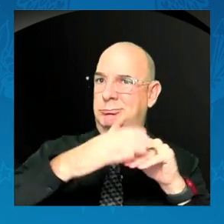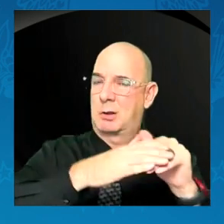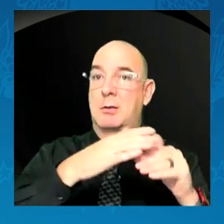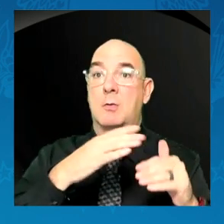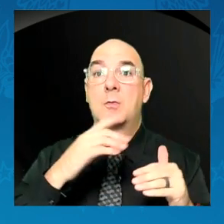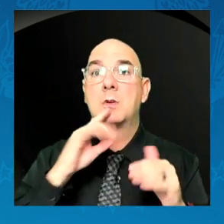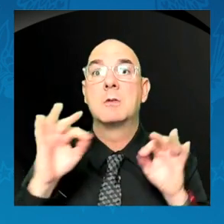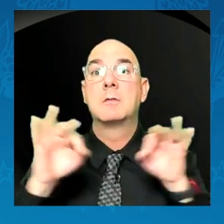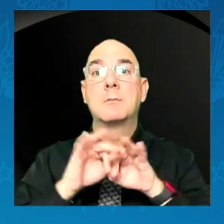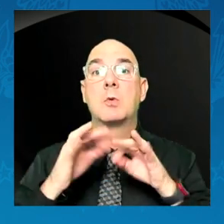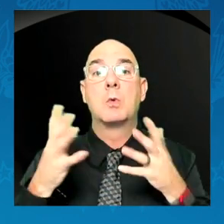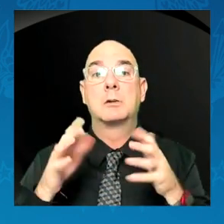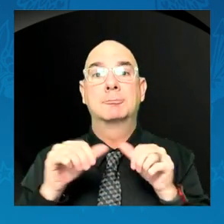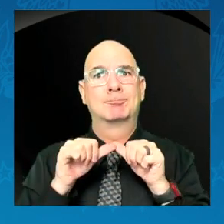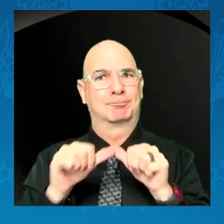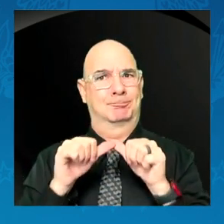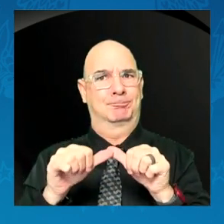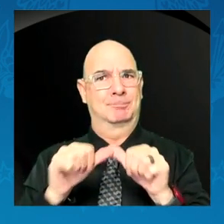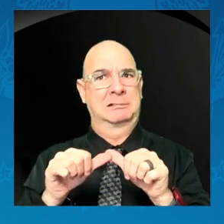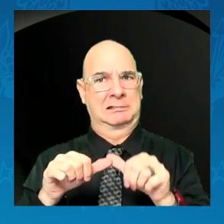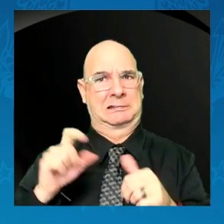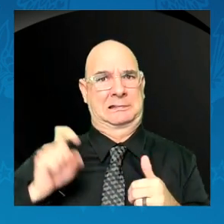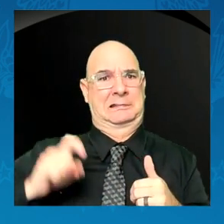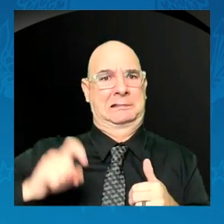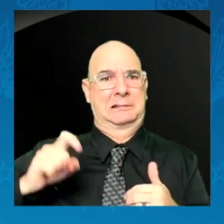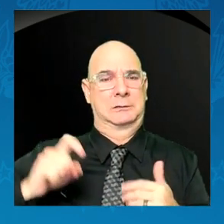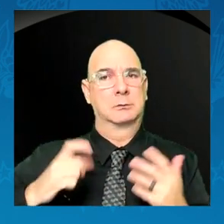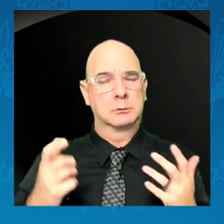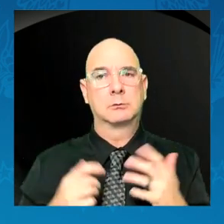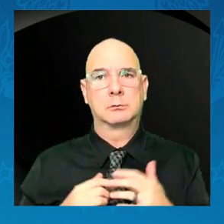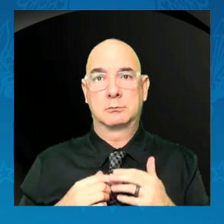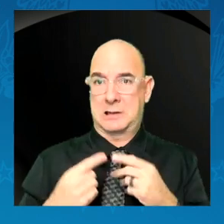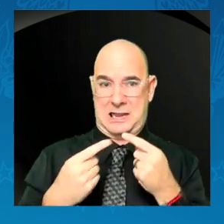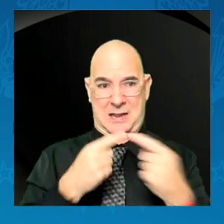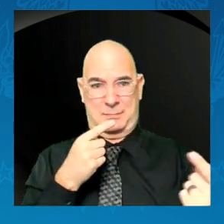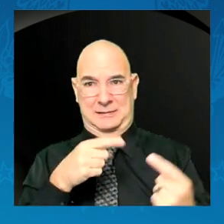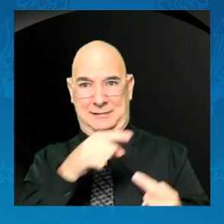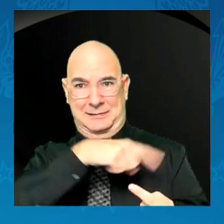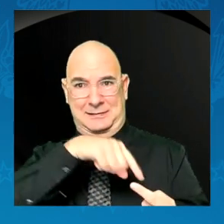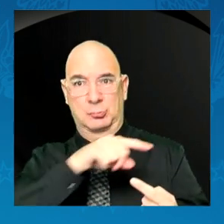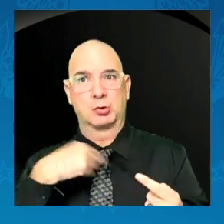over our adversaries. And as our nation looks to confront some of